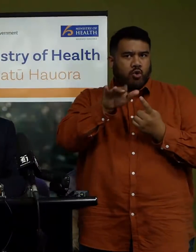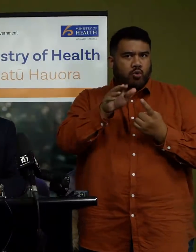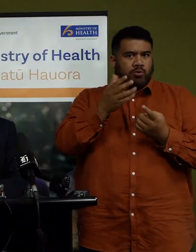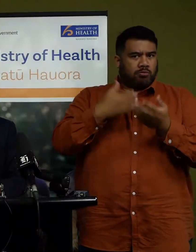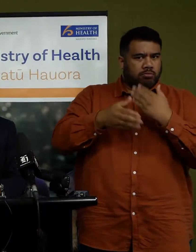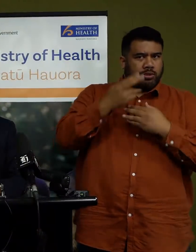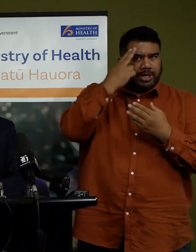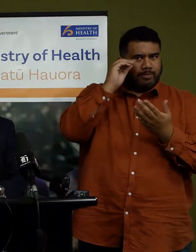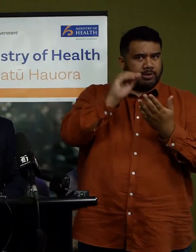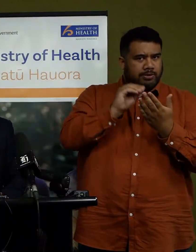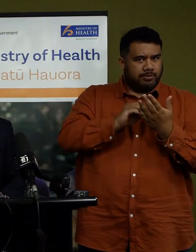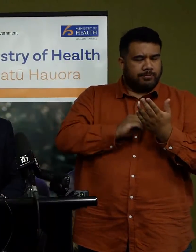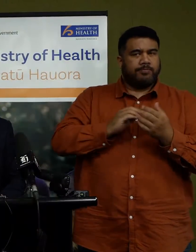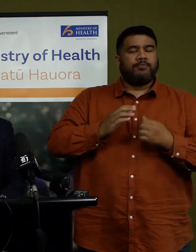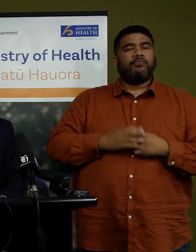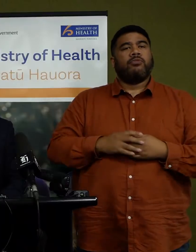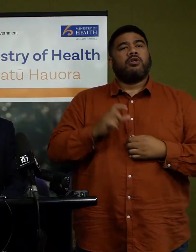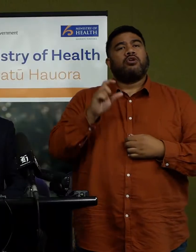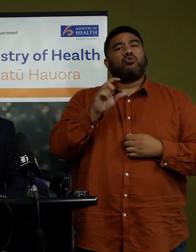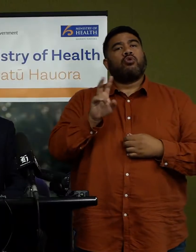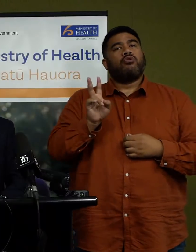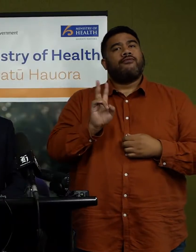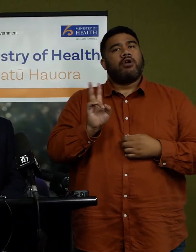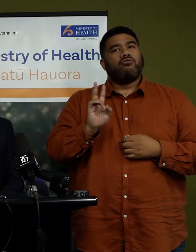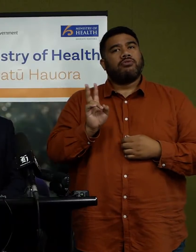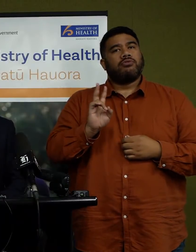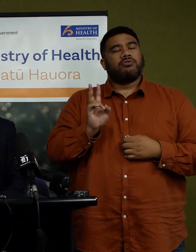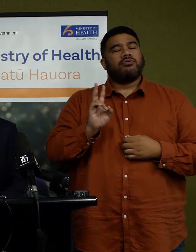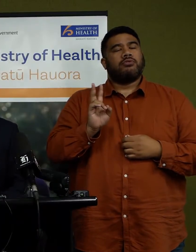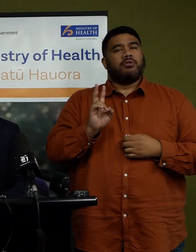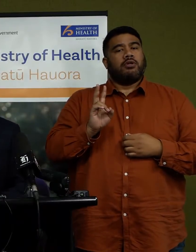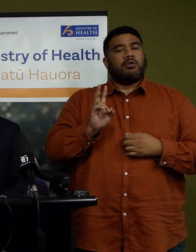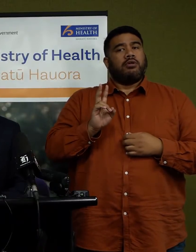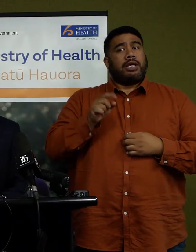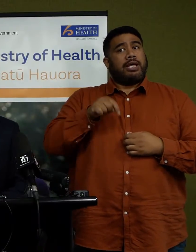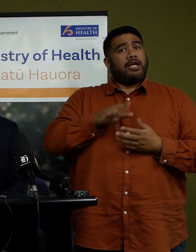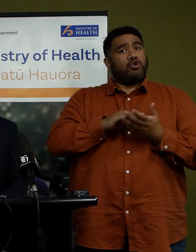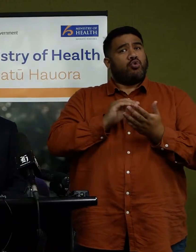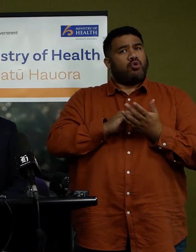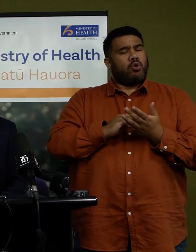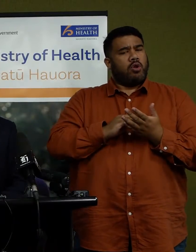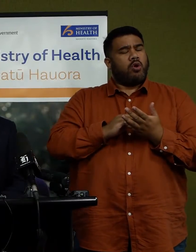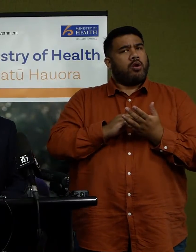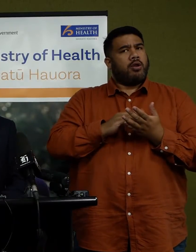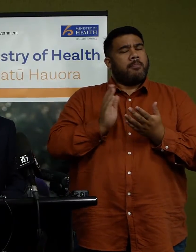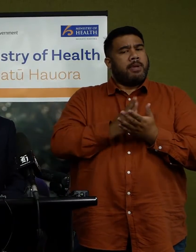what I can say is with continued vigilance, the chance of widespread community outbreak